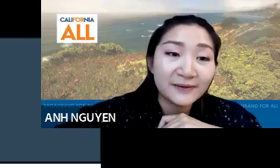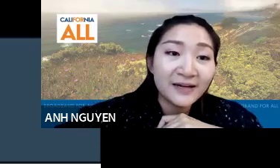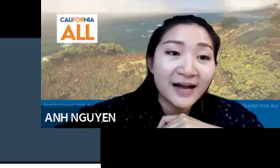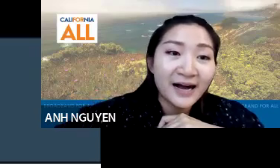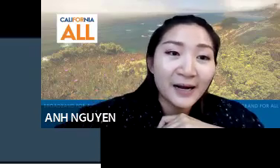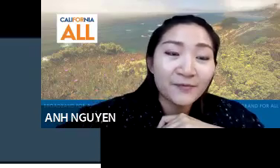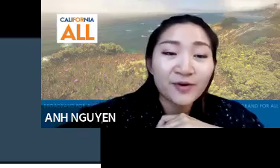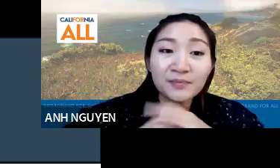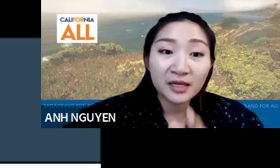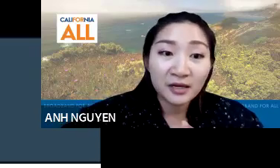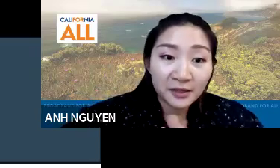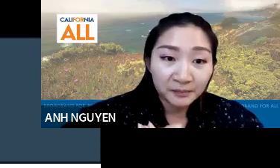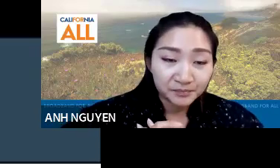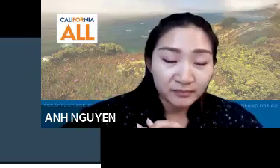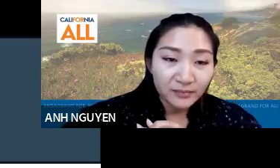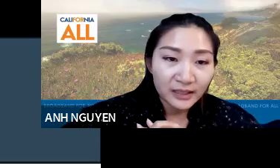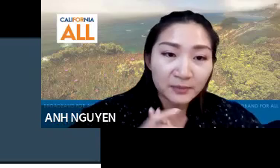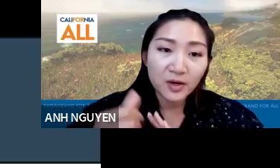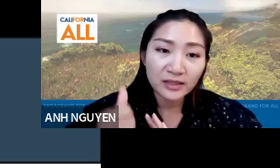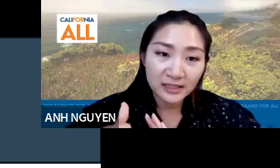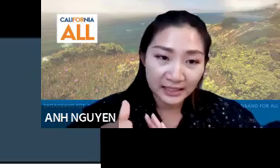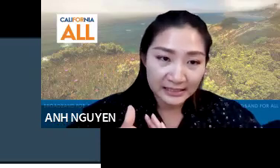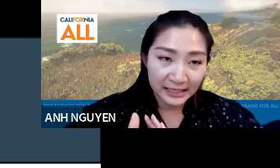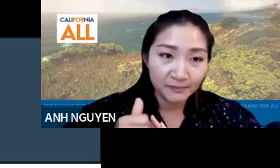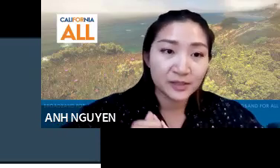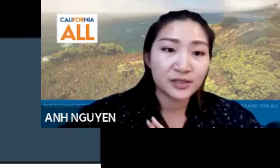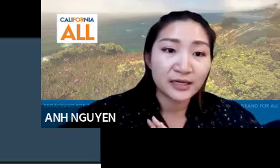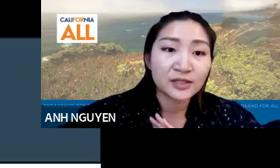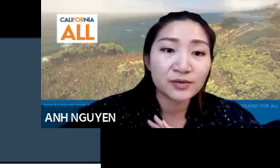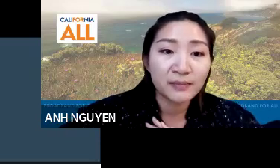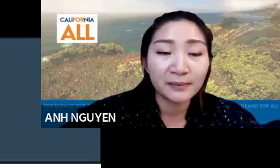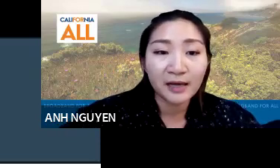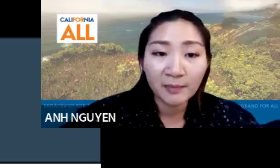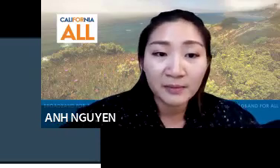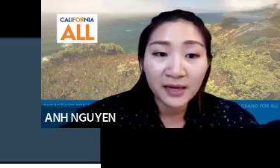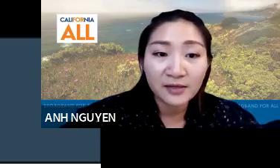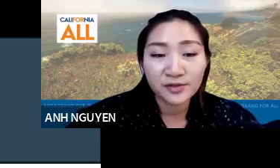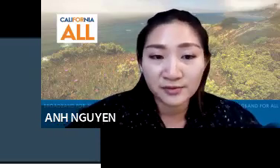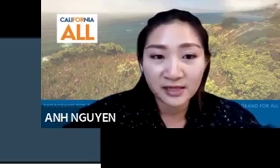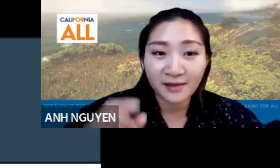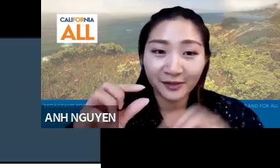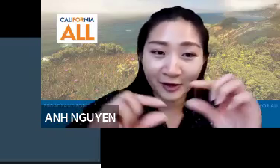So from here we'll go on to the next slide. But to get to the public comment page, you see that